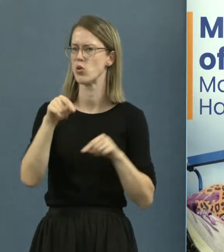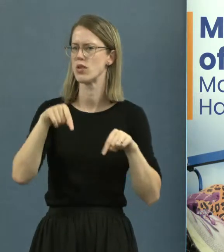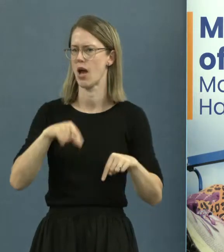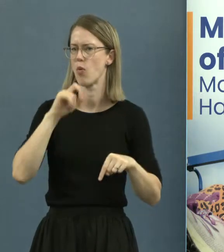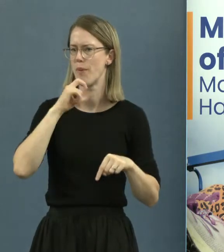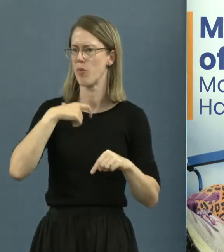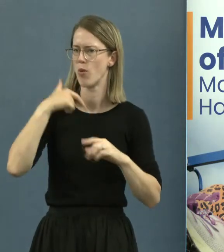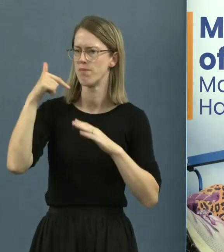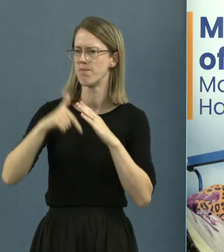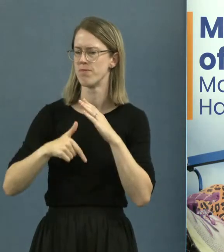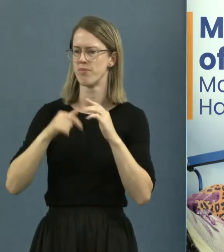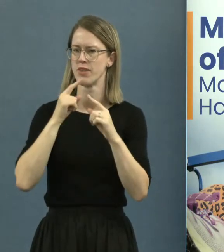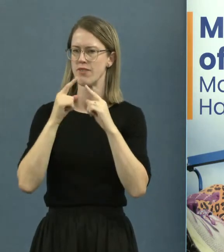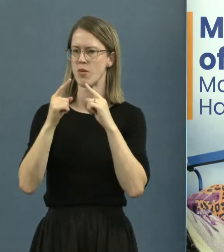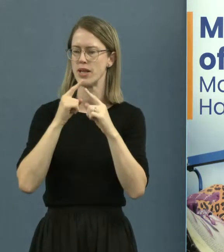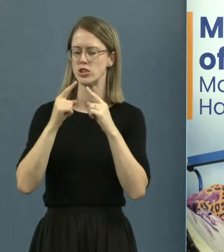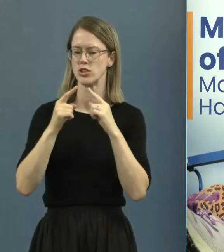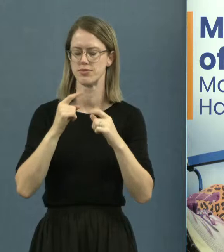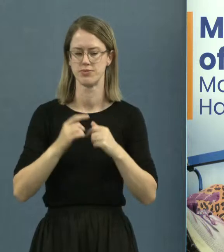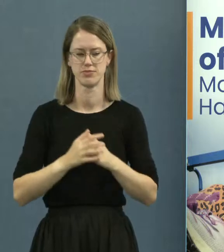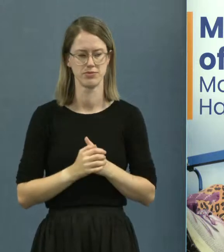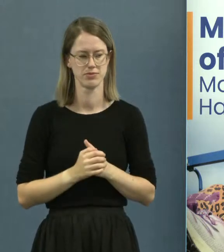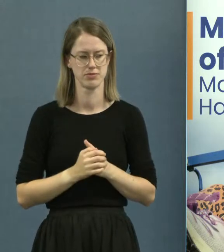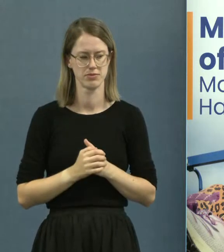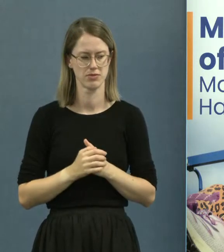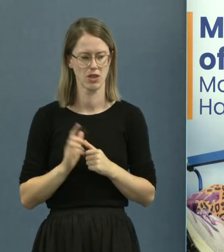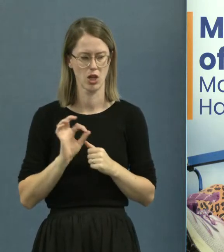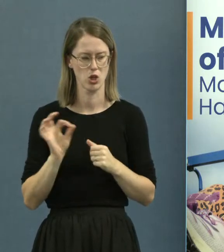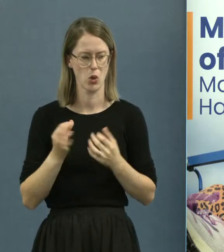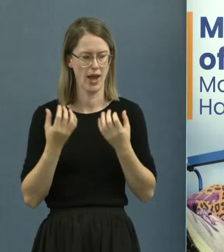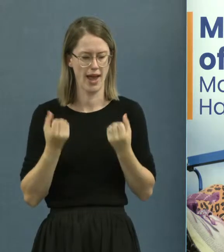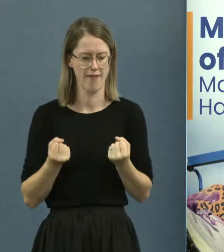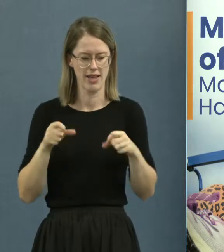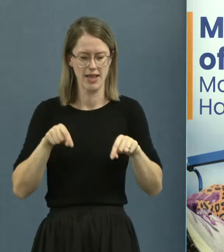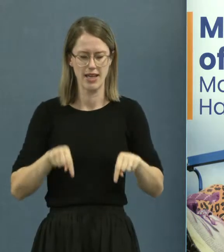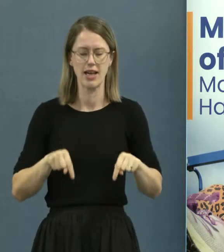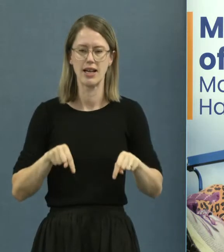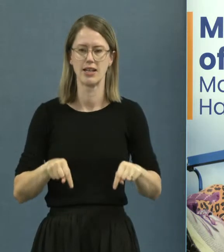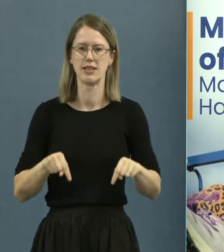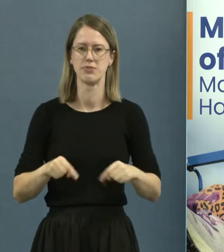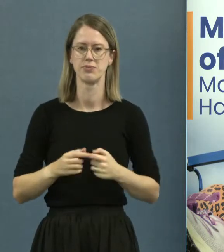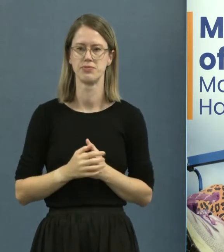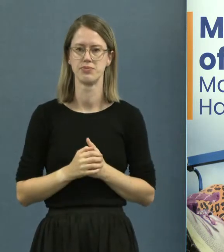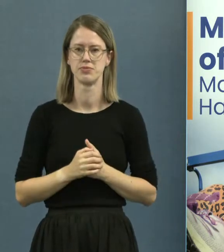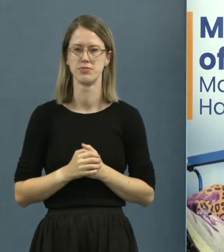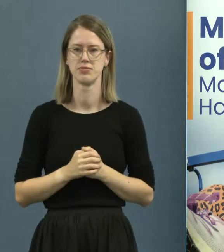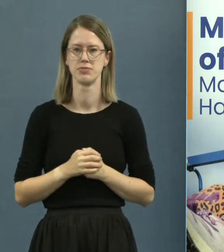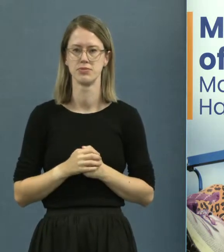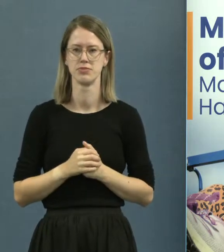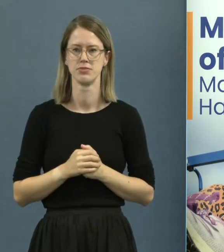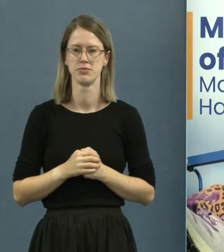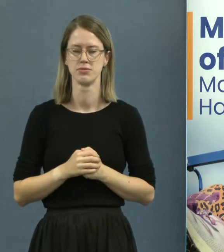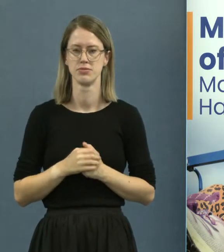I think on the website later today, there will be the more